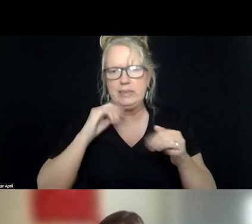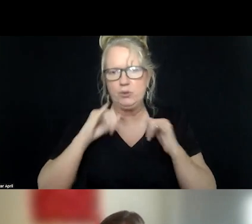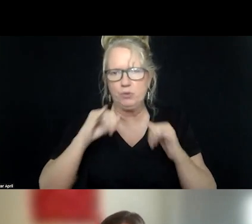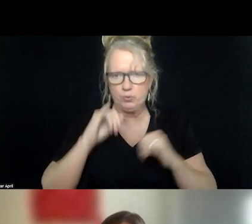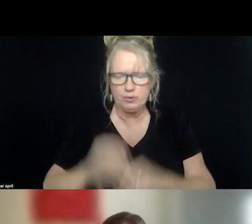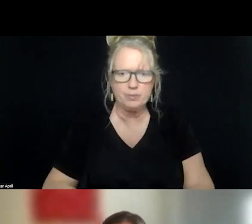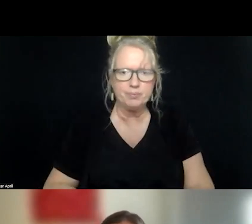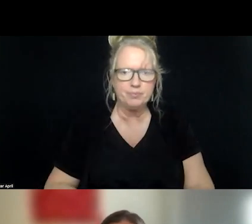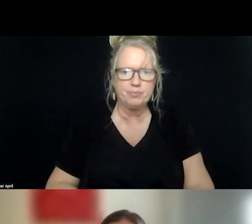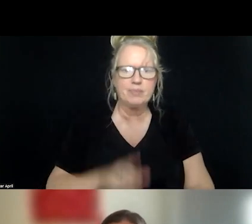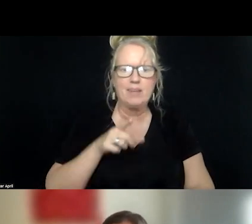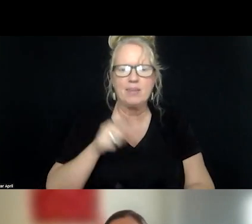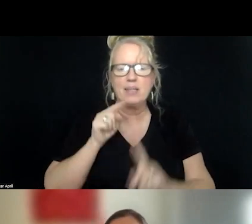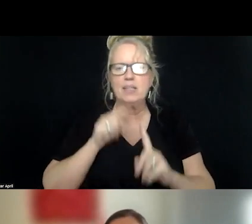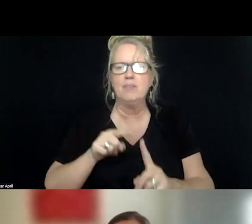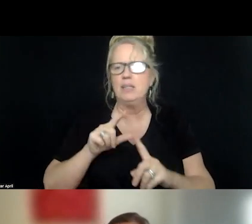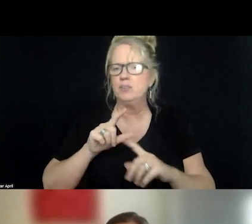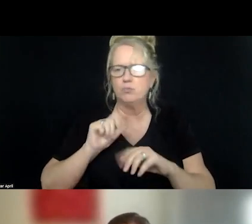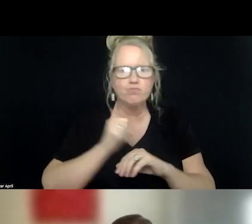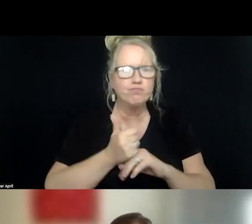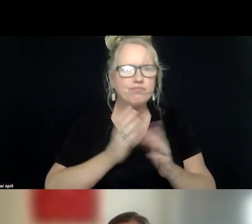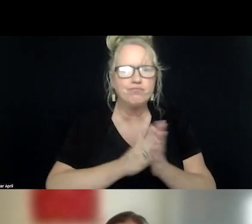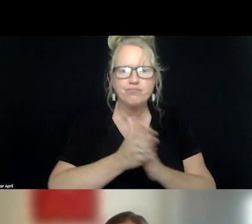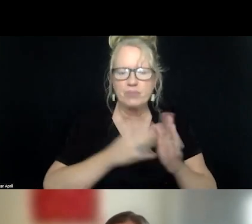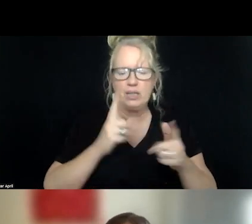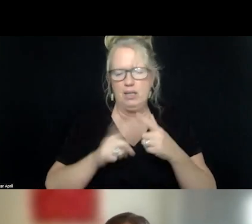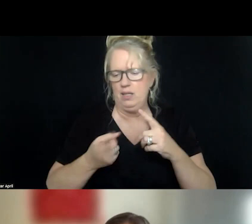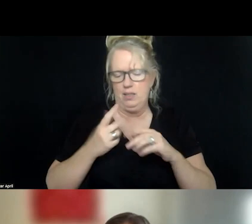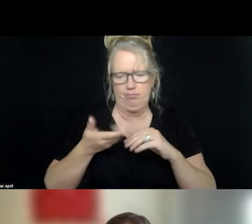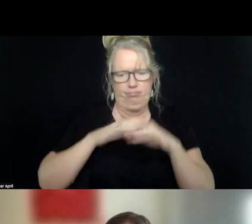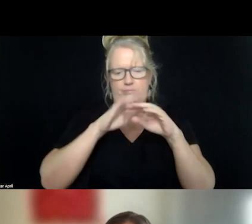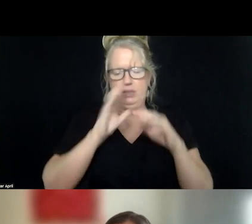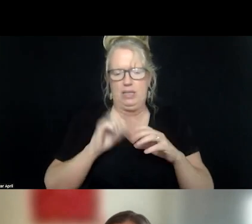THIS WAS MOTIVATED BY THE RISE AND POPULARITY OF TEXT SERVICES